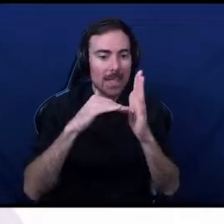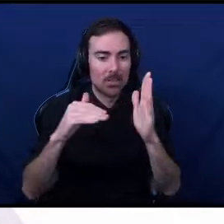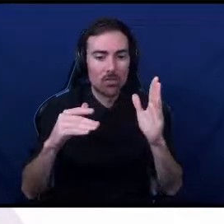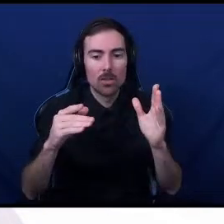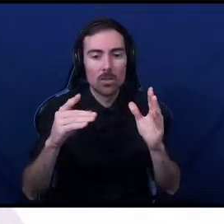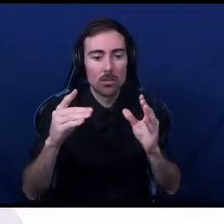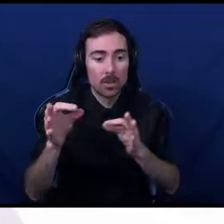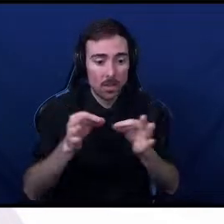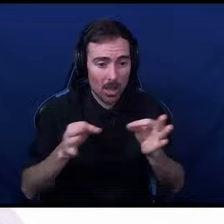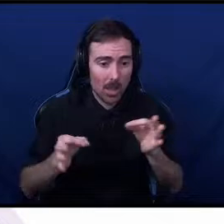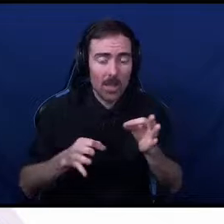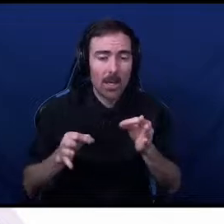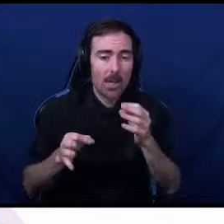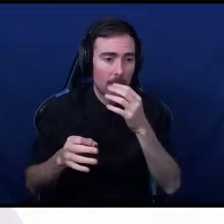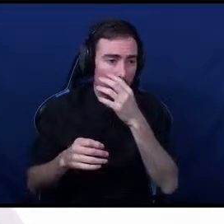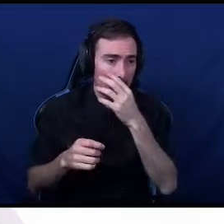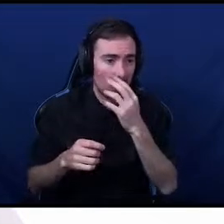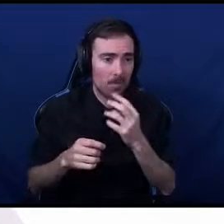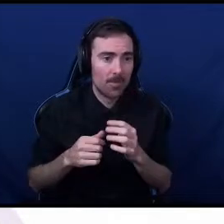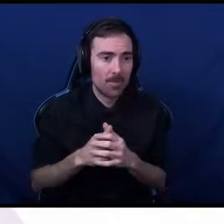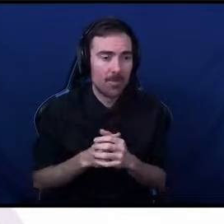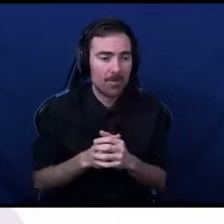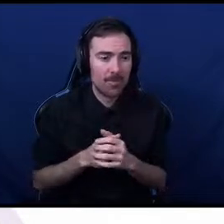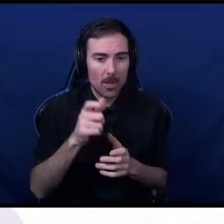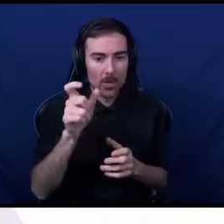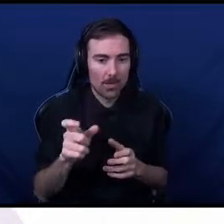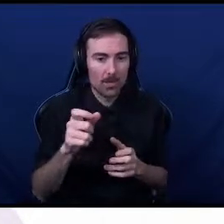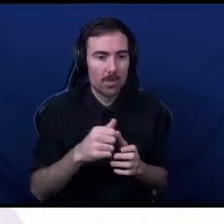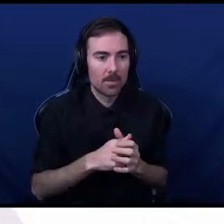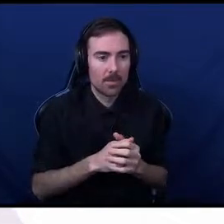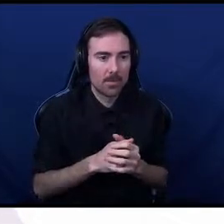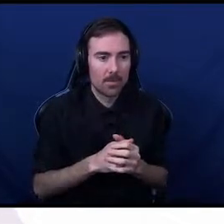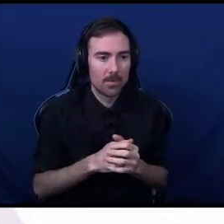Designer, I think we're also quite familiar with the